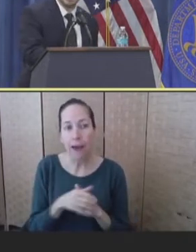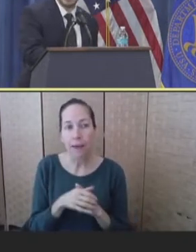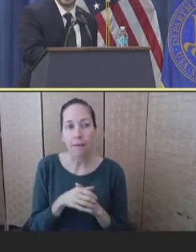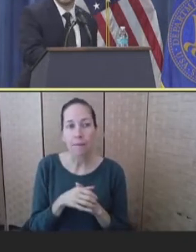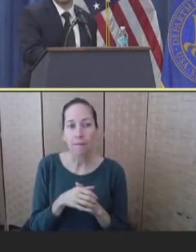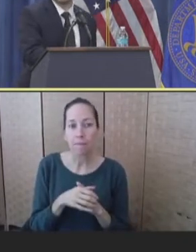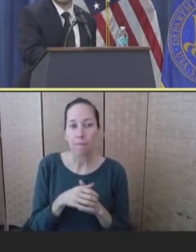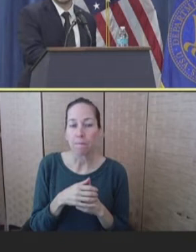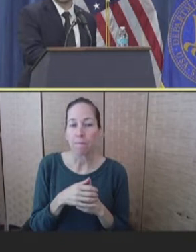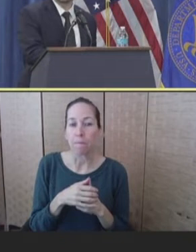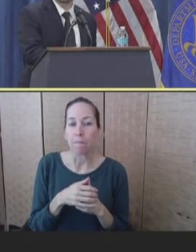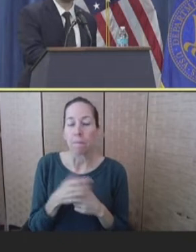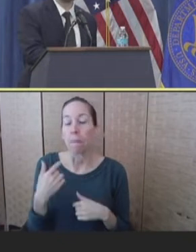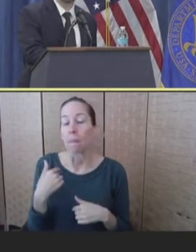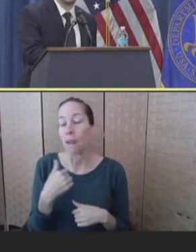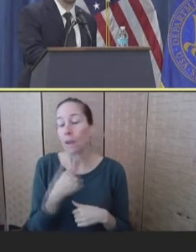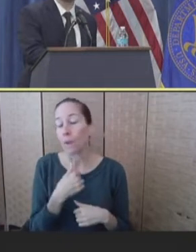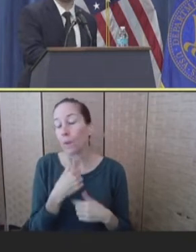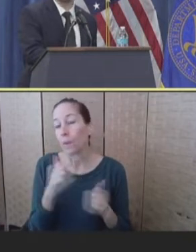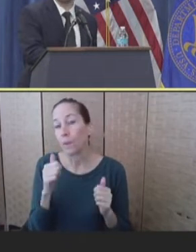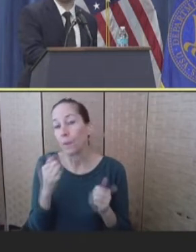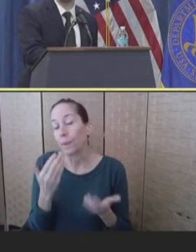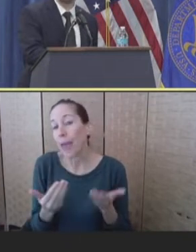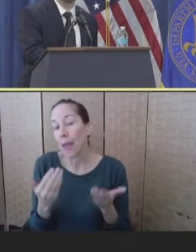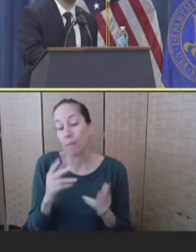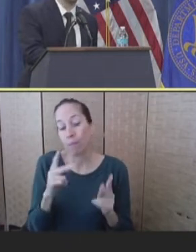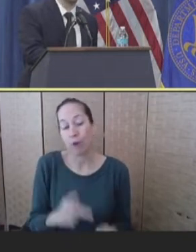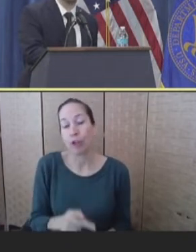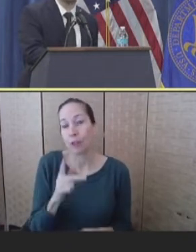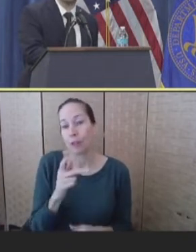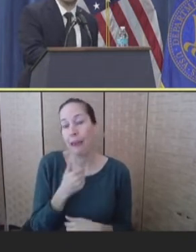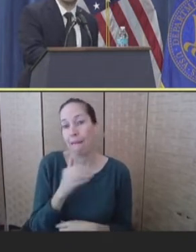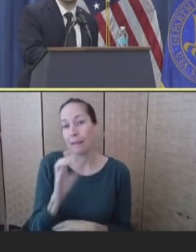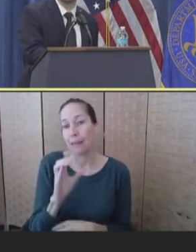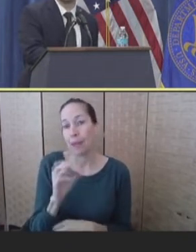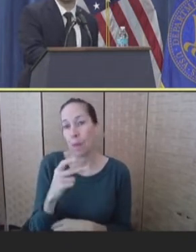So, for instance, someone who has COPD may be more likely to see their doctor.